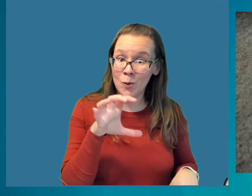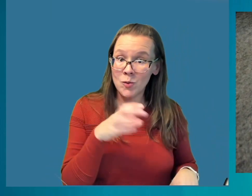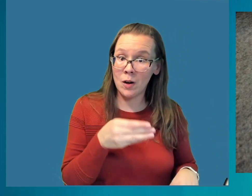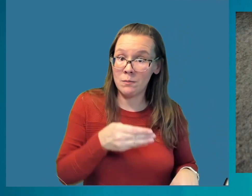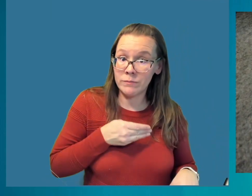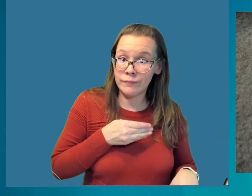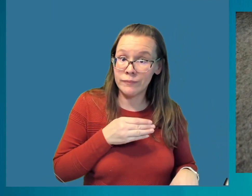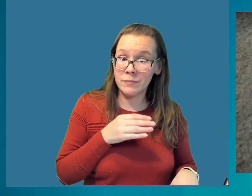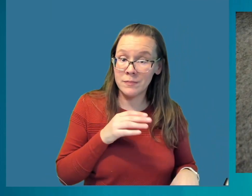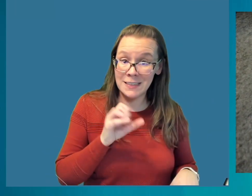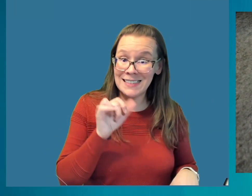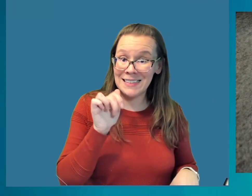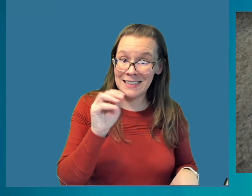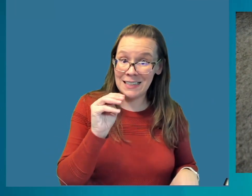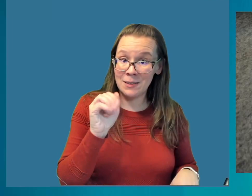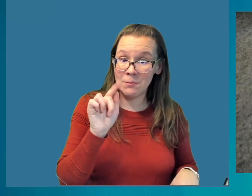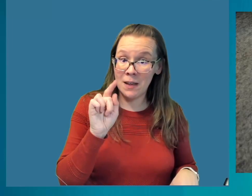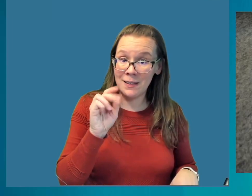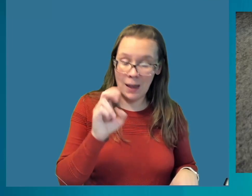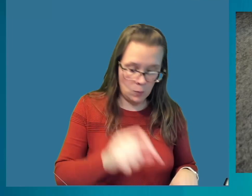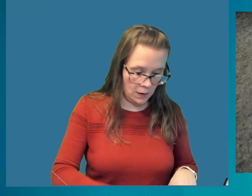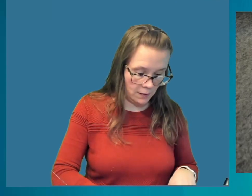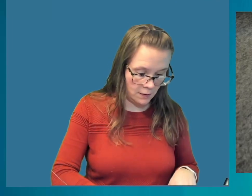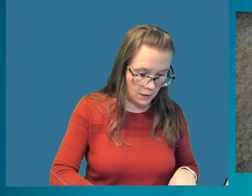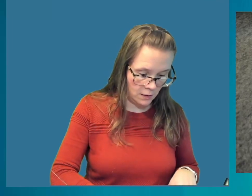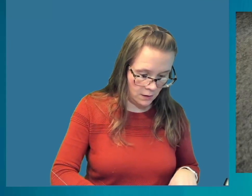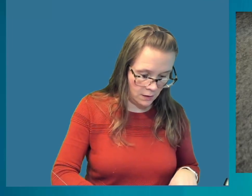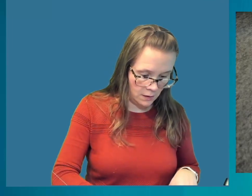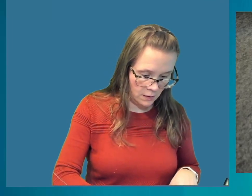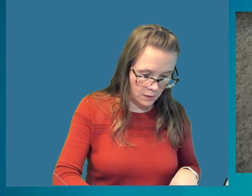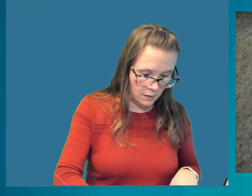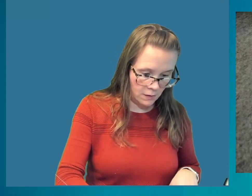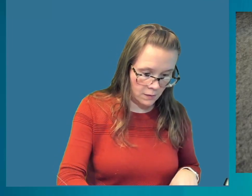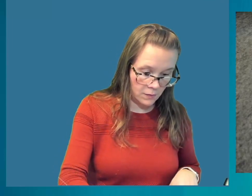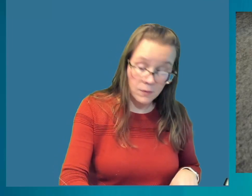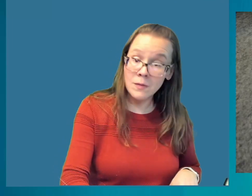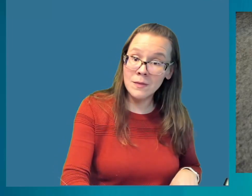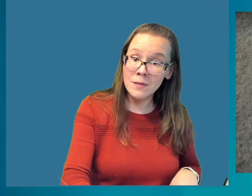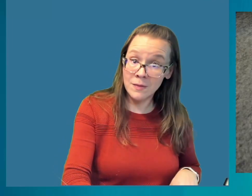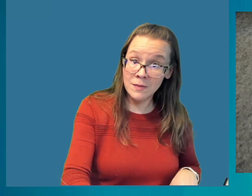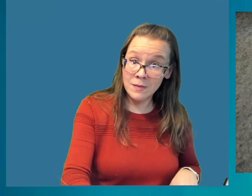So I'm going to first, uh, glue down the edge using Elmer's glue.